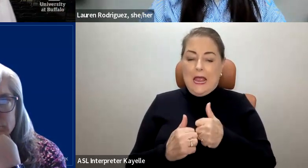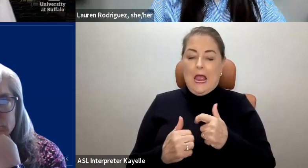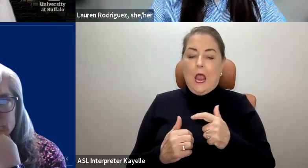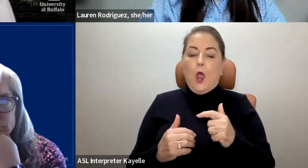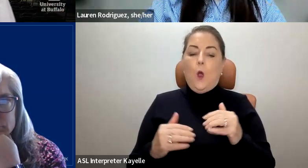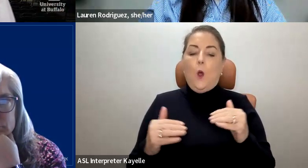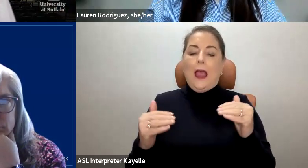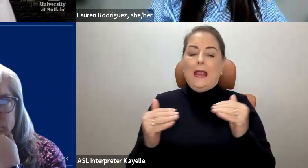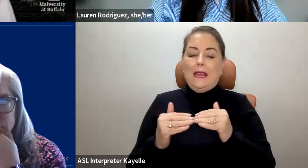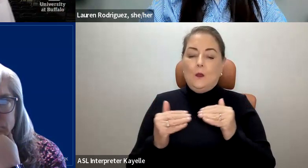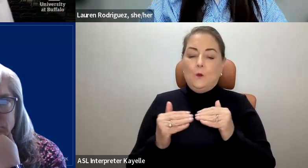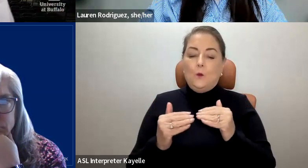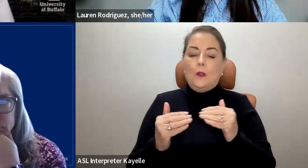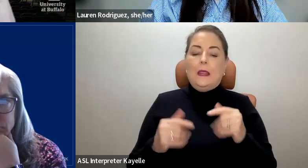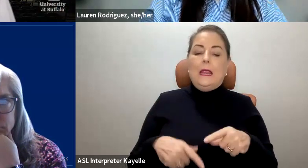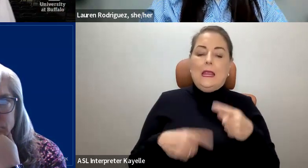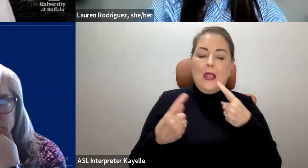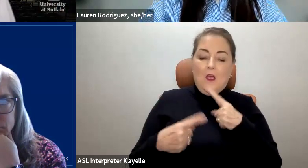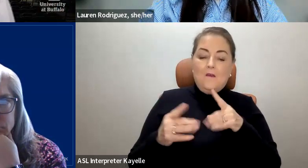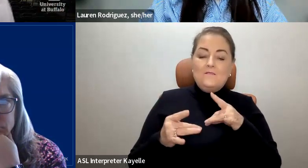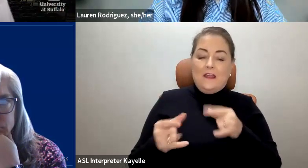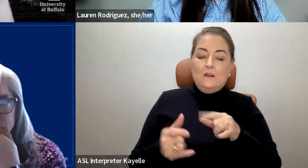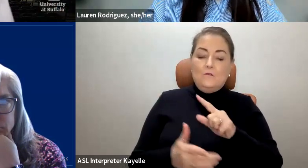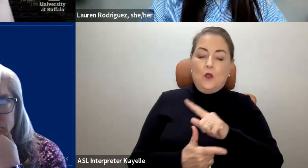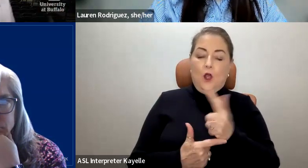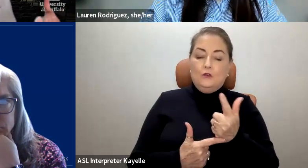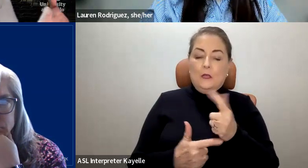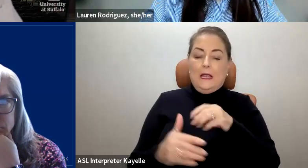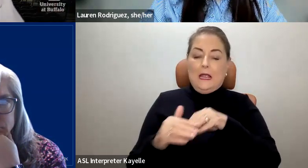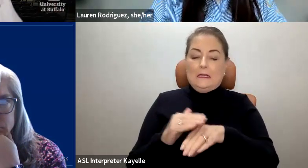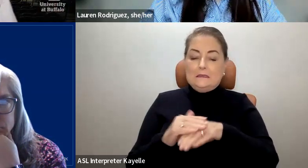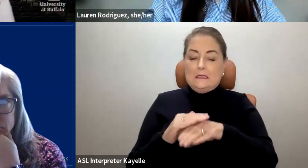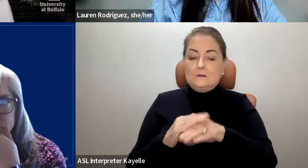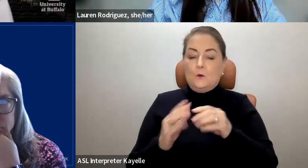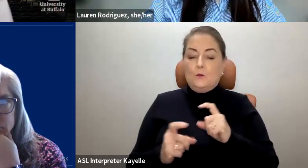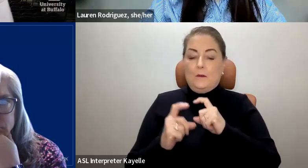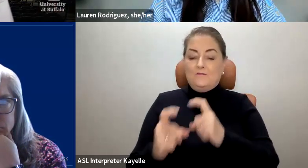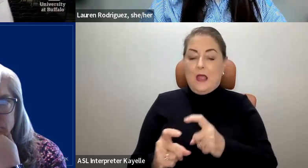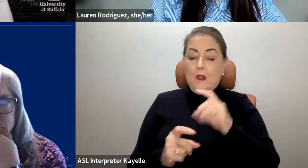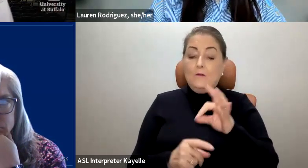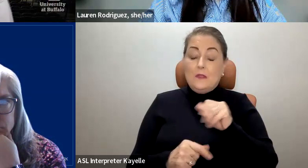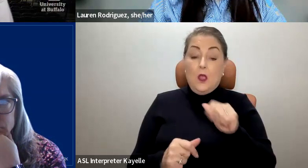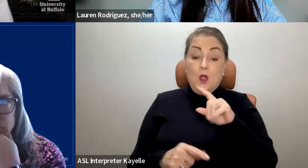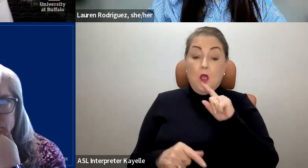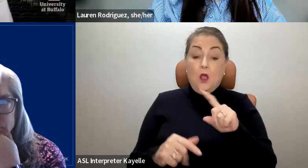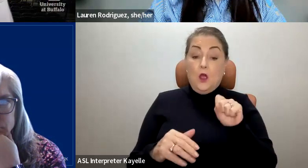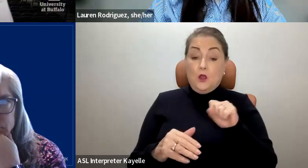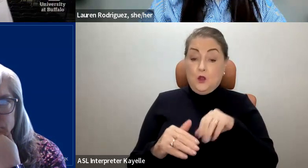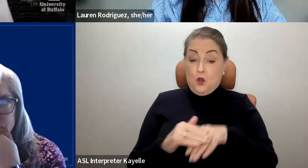access will be provided. And this is where the accommodation piece comes in. If you're going to use a tool that does not meet